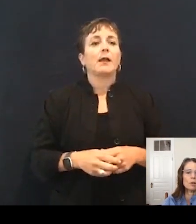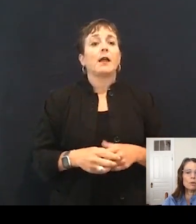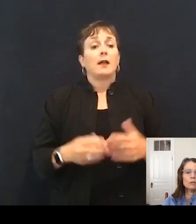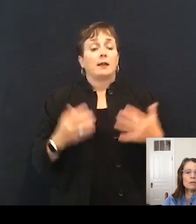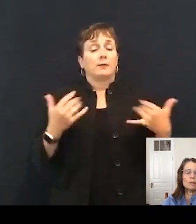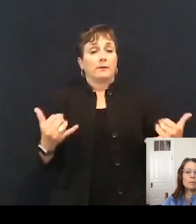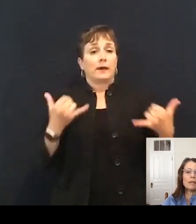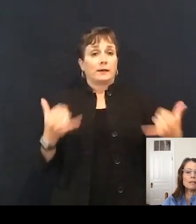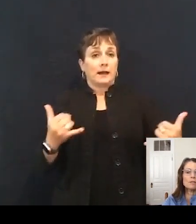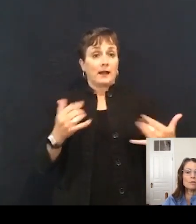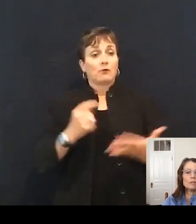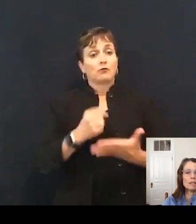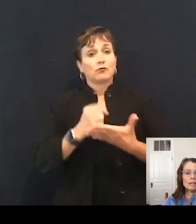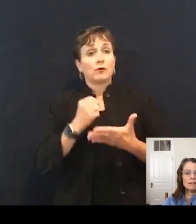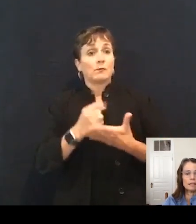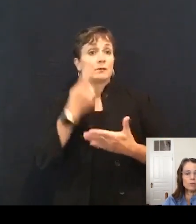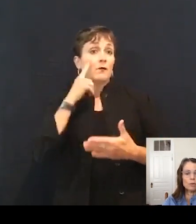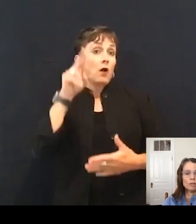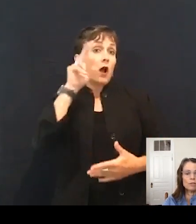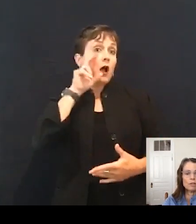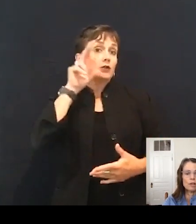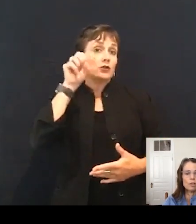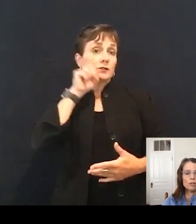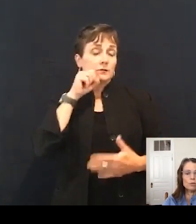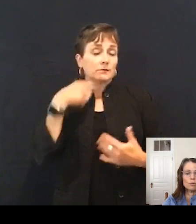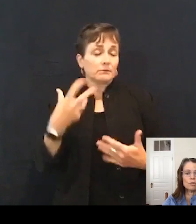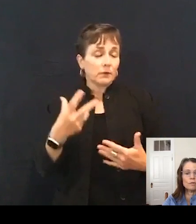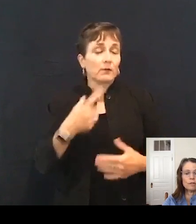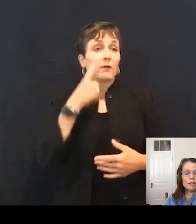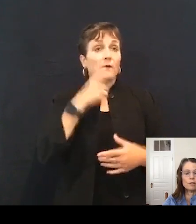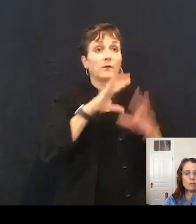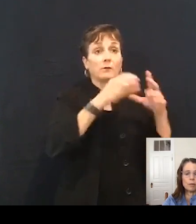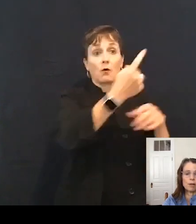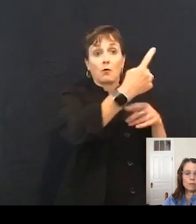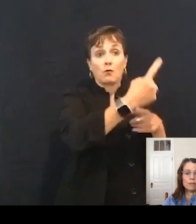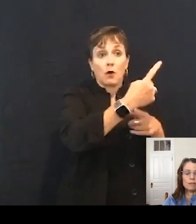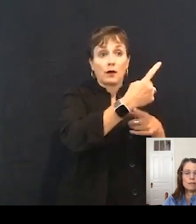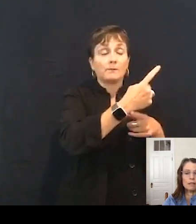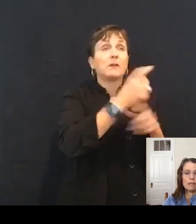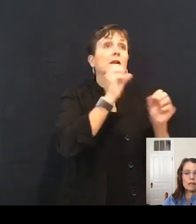cochlear implants or sign language are used for the hearing impairment.